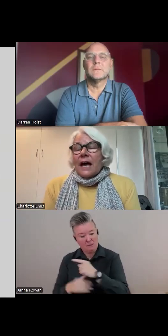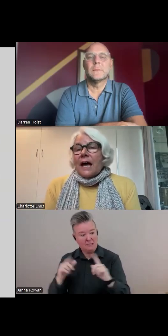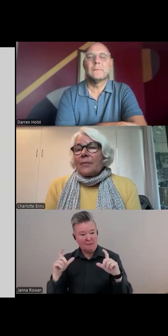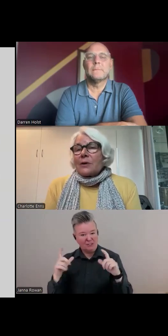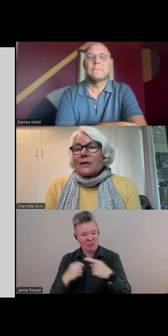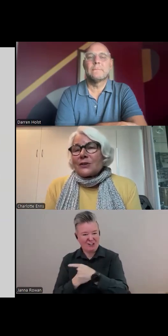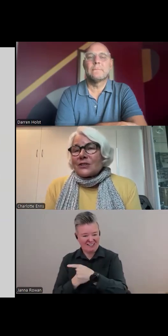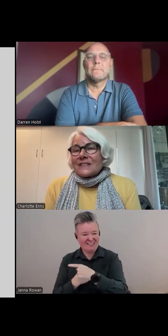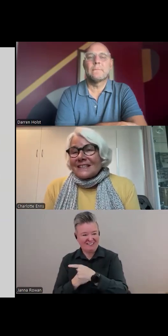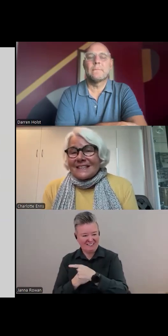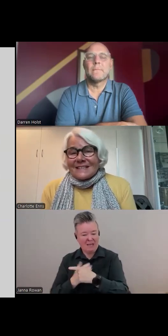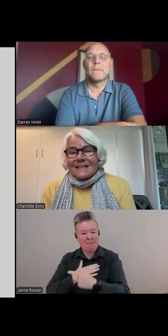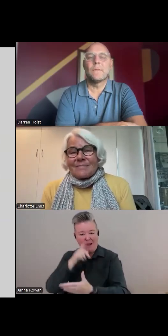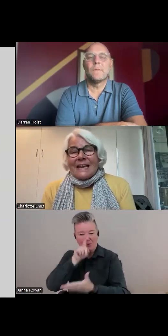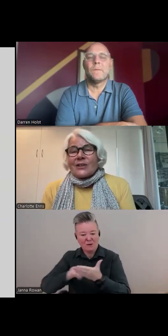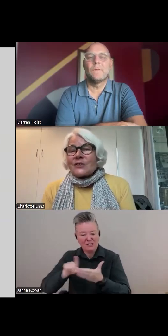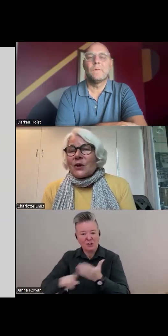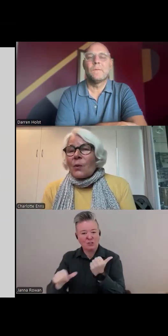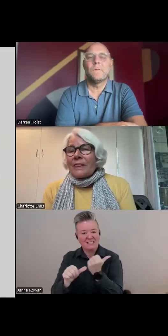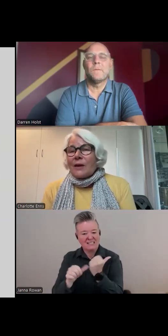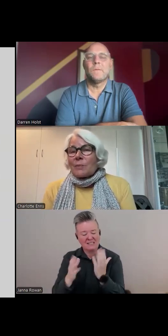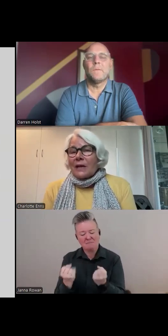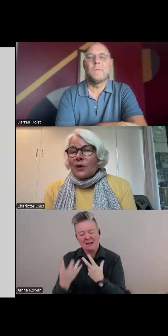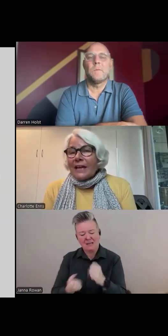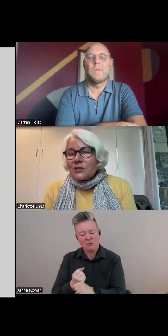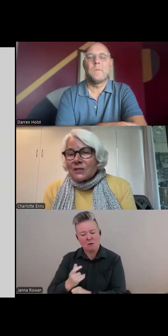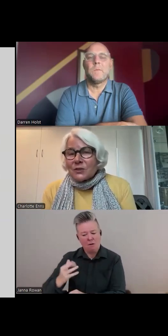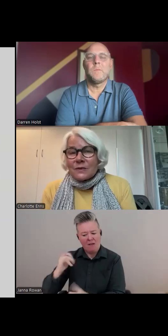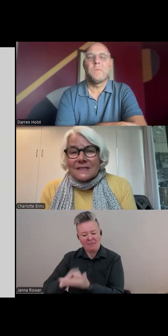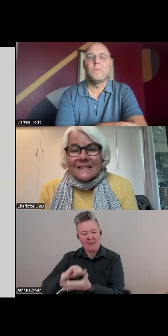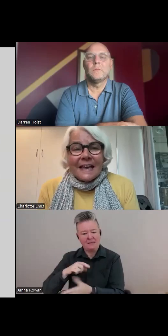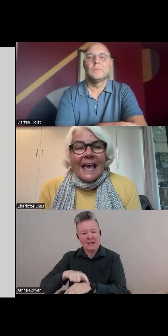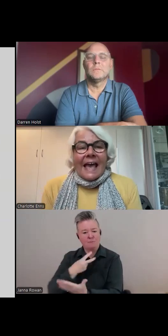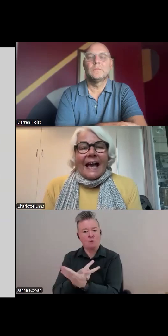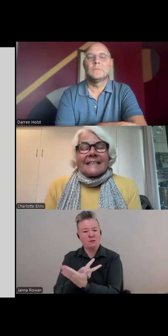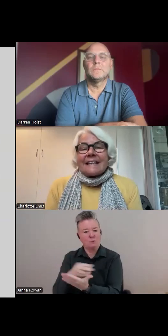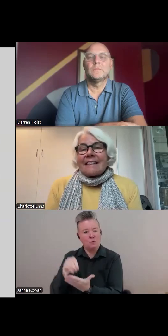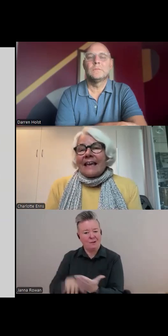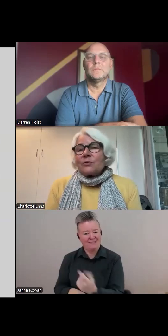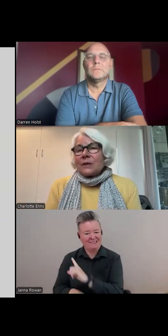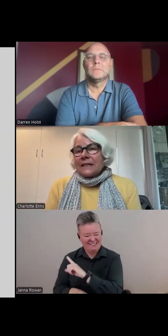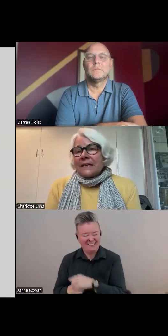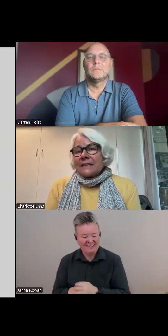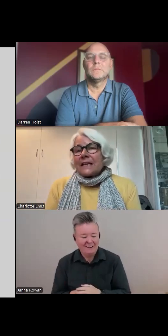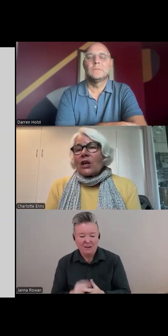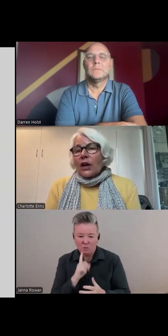my research assistants many years ago when they were my graduate students, and they really did a lot of work